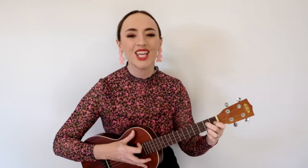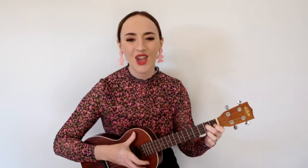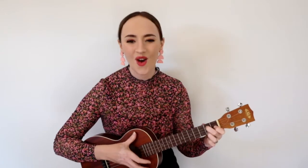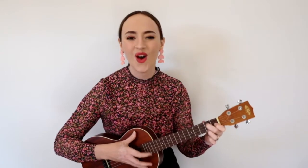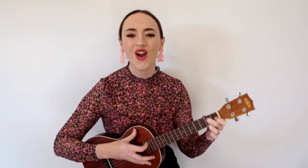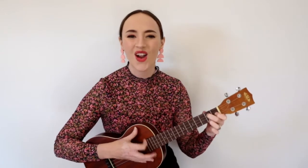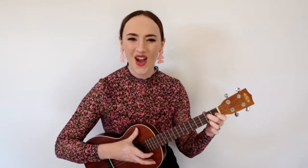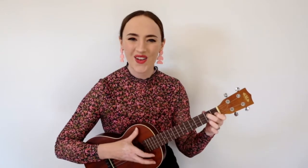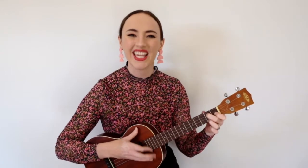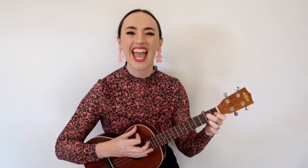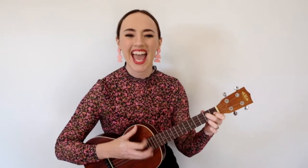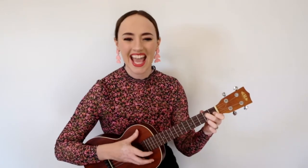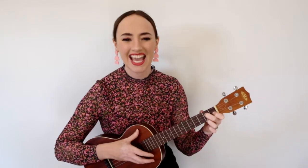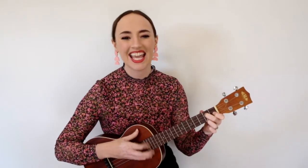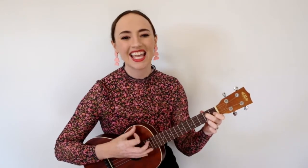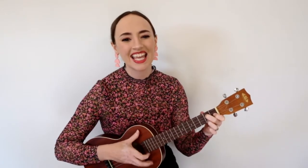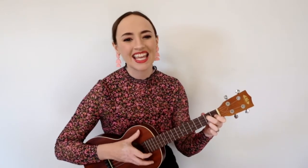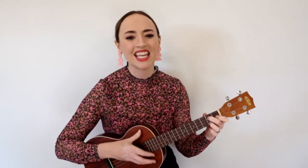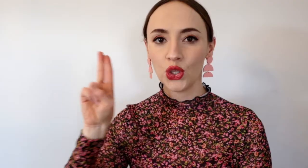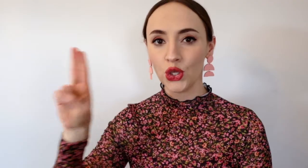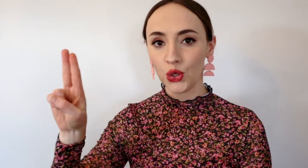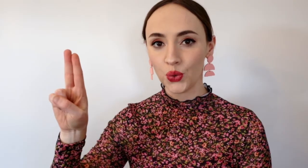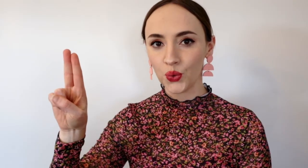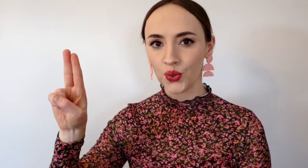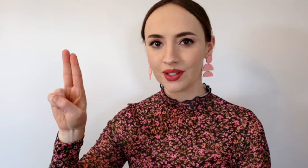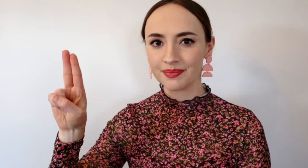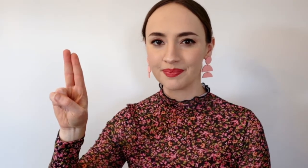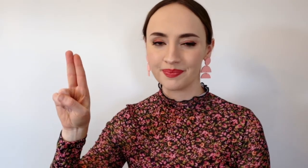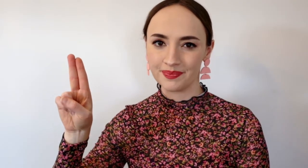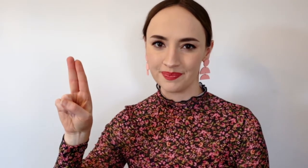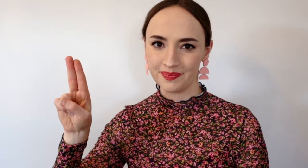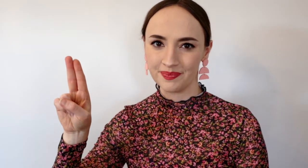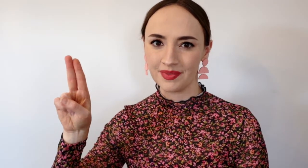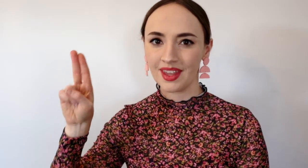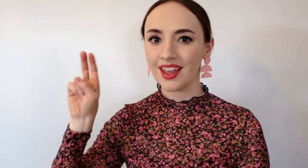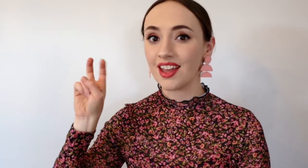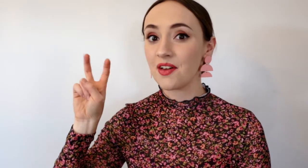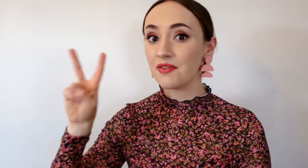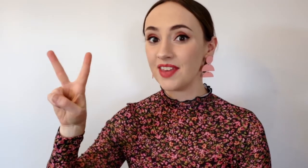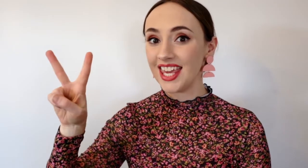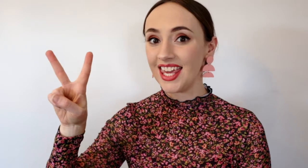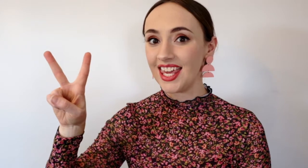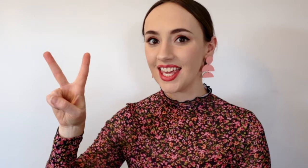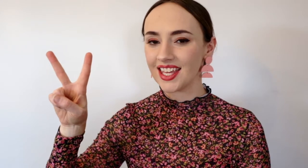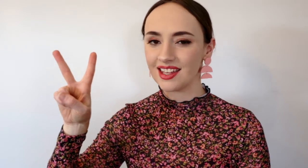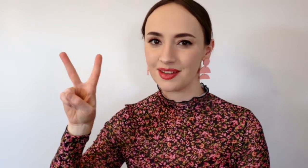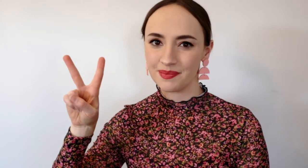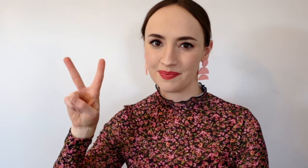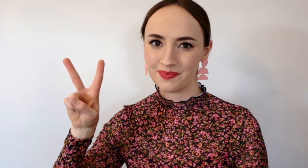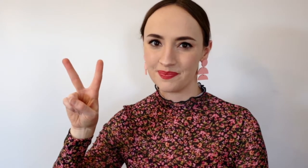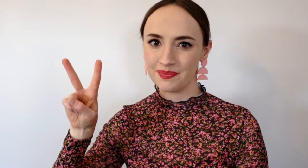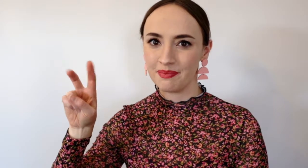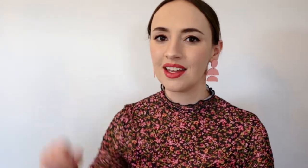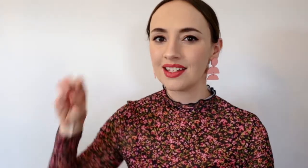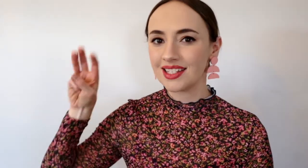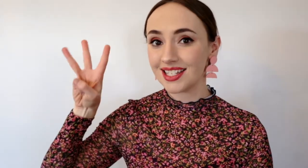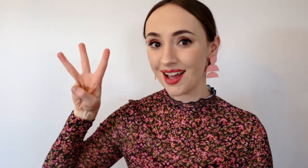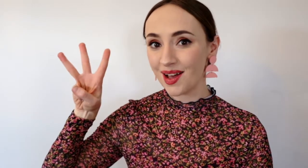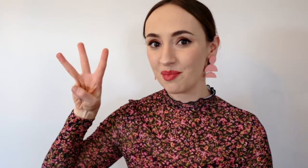You're okay U - make my life complete V - You're so very sweet W